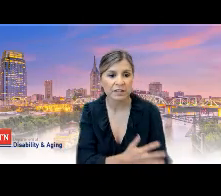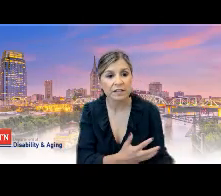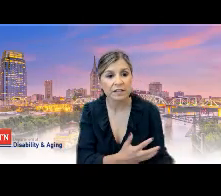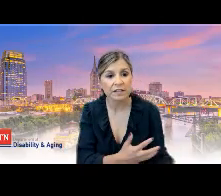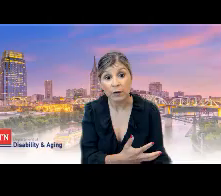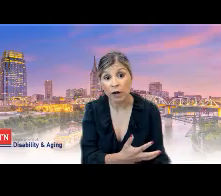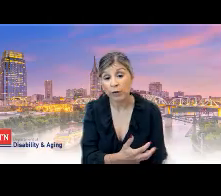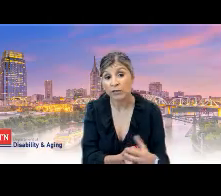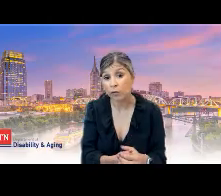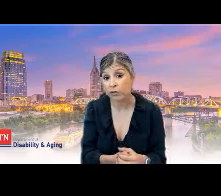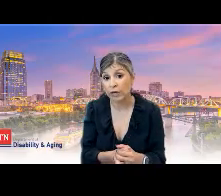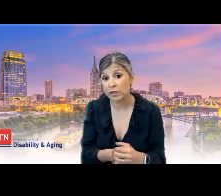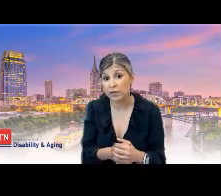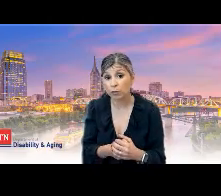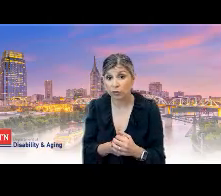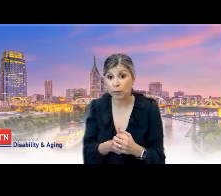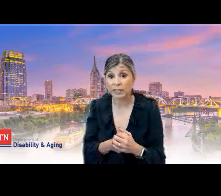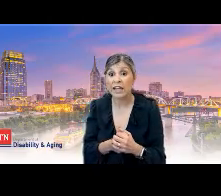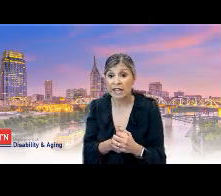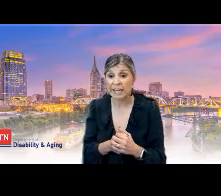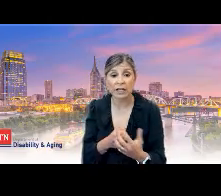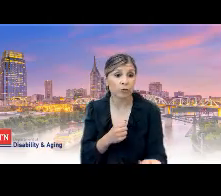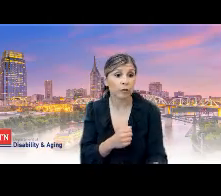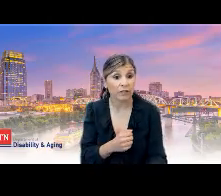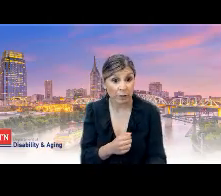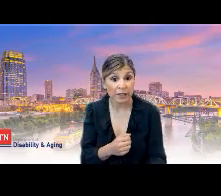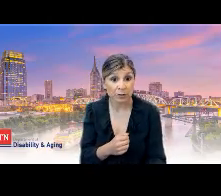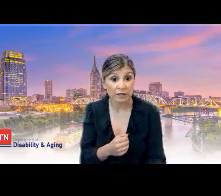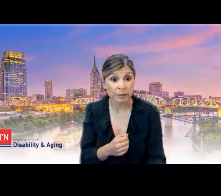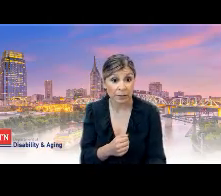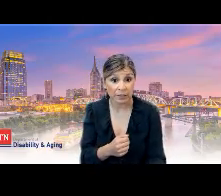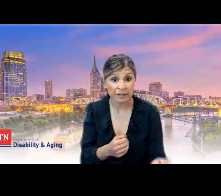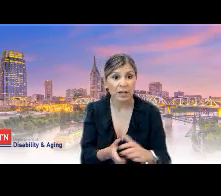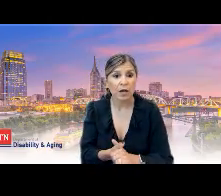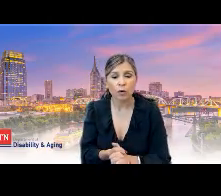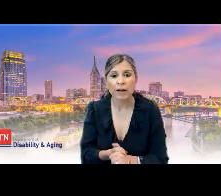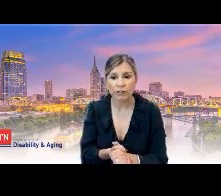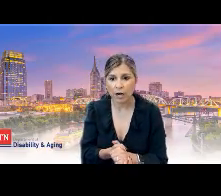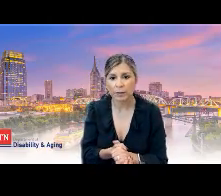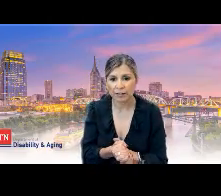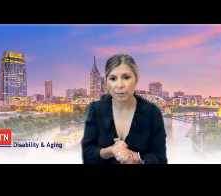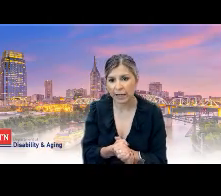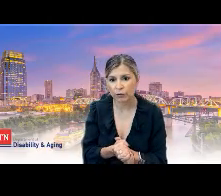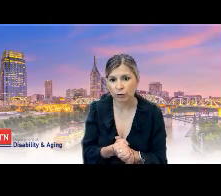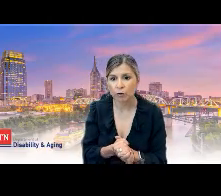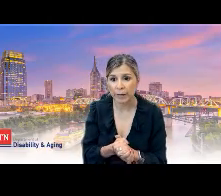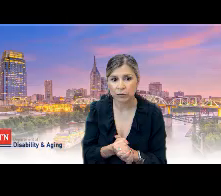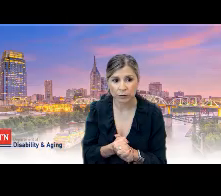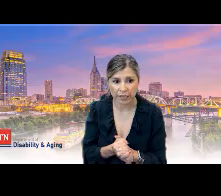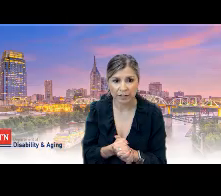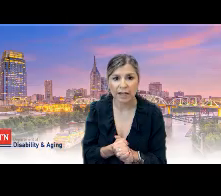And this is a statewide resource for individuals with intellectual and developmental disabilities who have complex behavioral or mental needs.